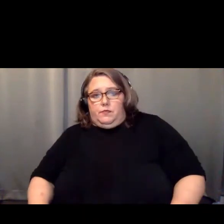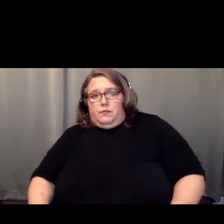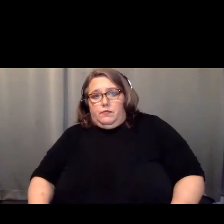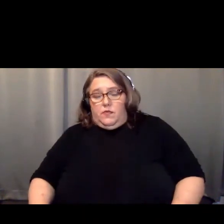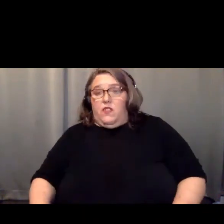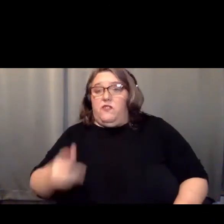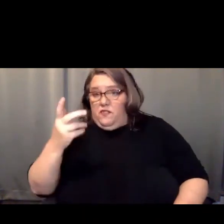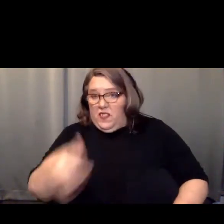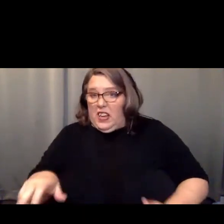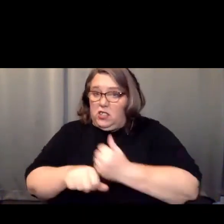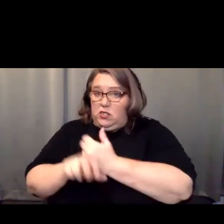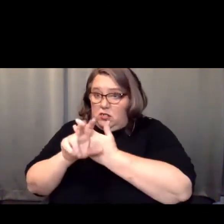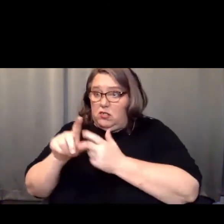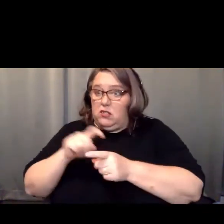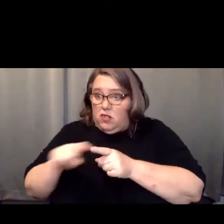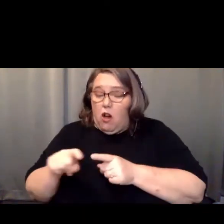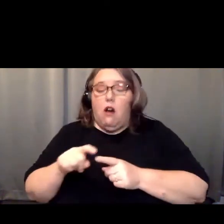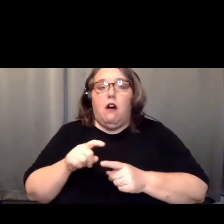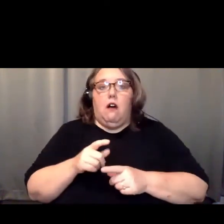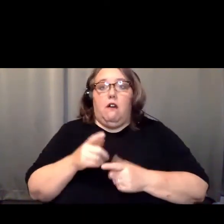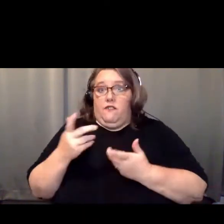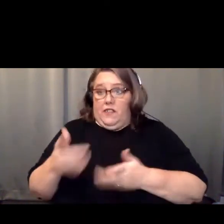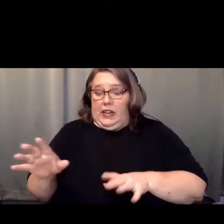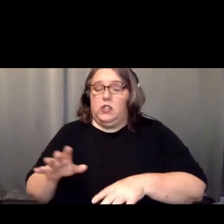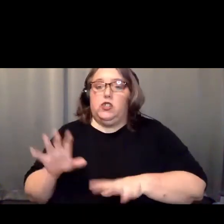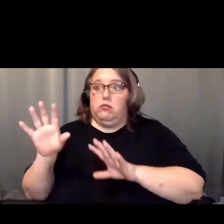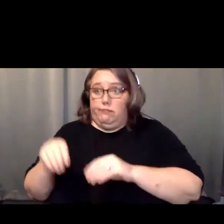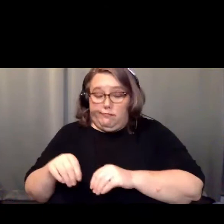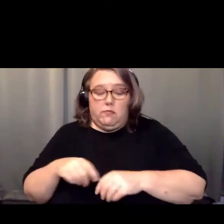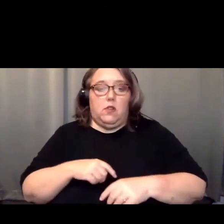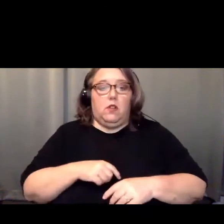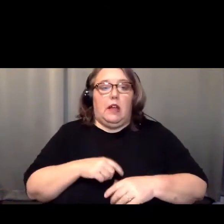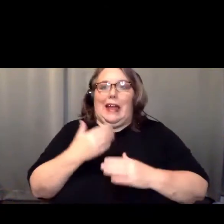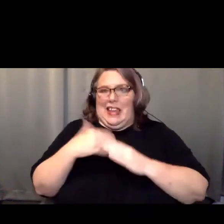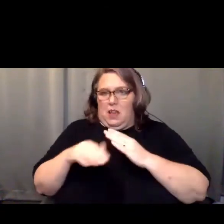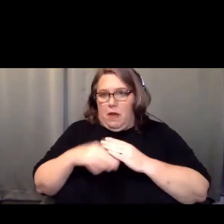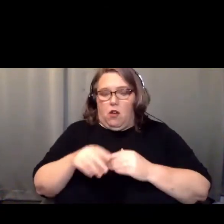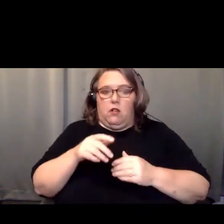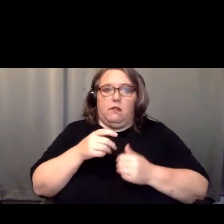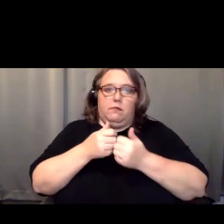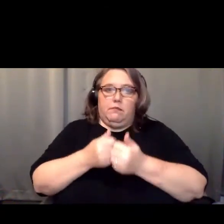say per our conversation that we discussed as X, Y, and Z, you can just do that.